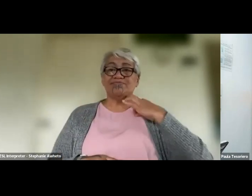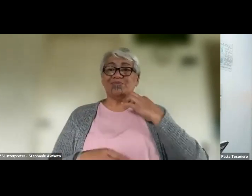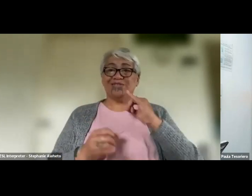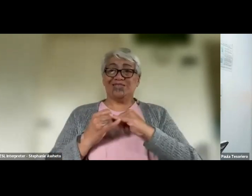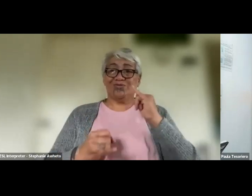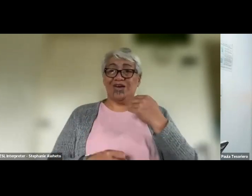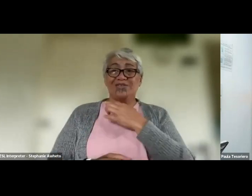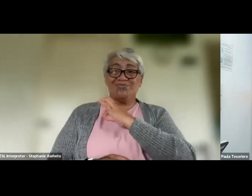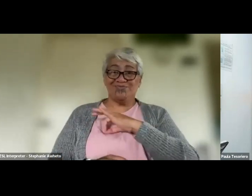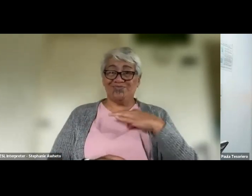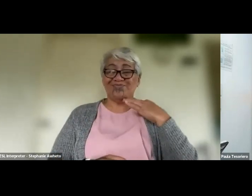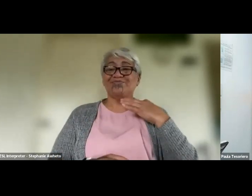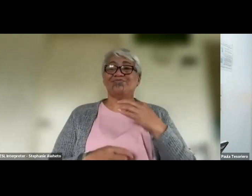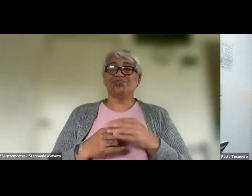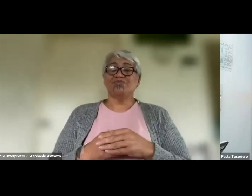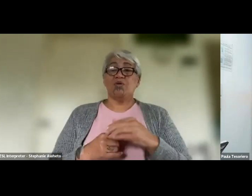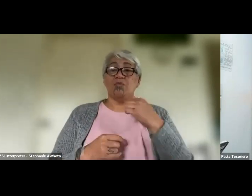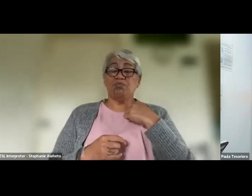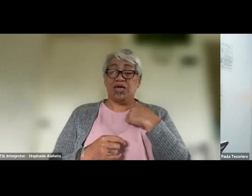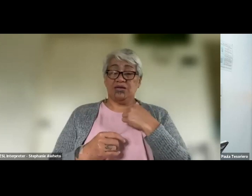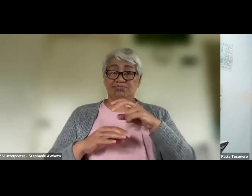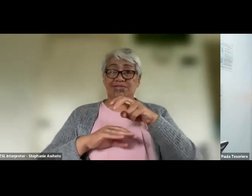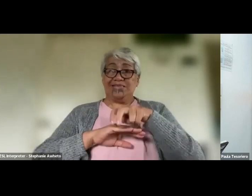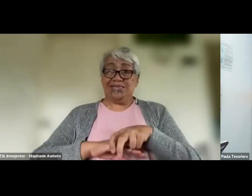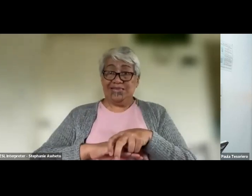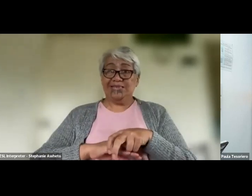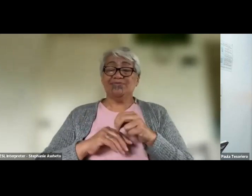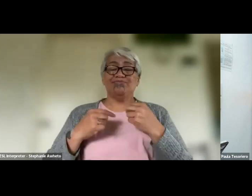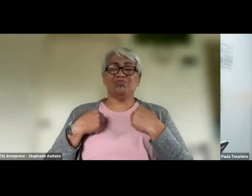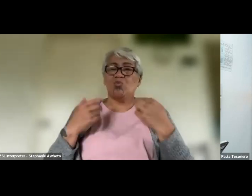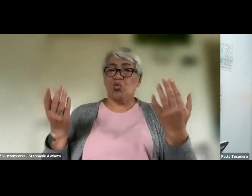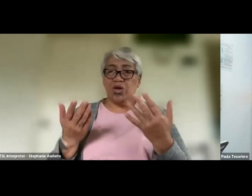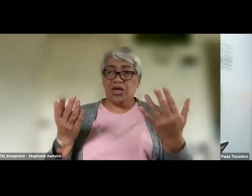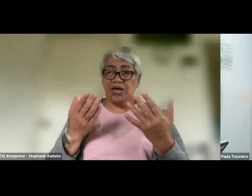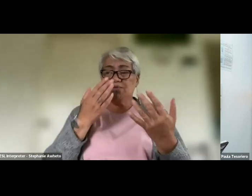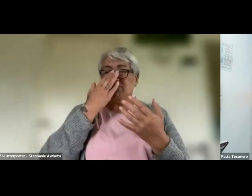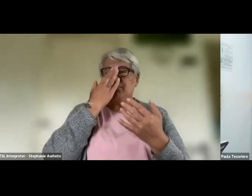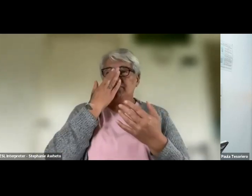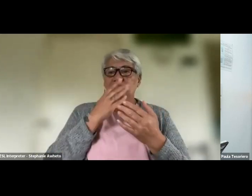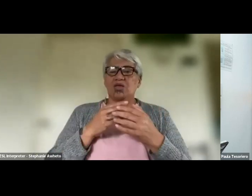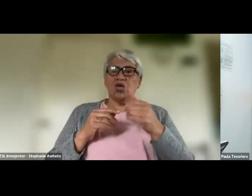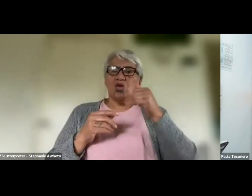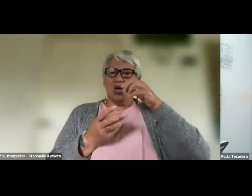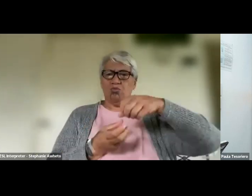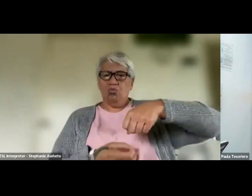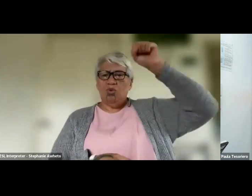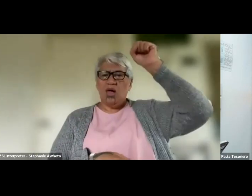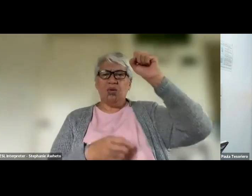I’m sitting in front of our pull up banner that says Whaikaha